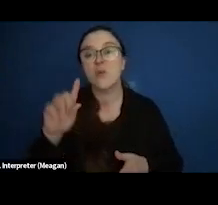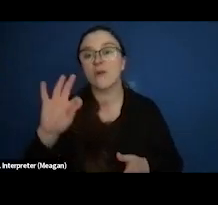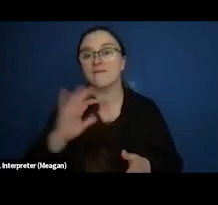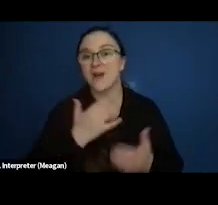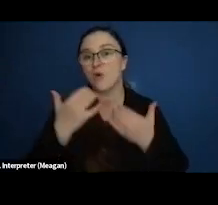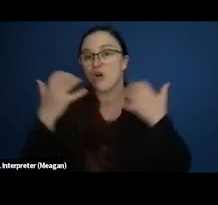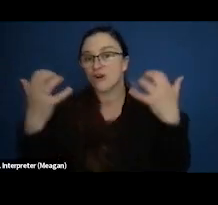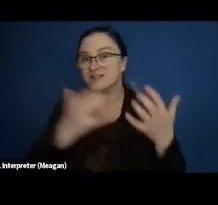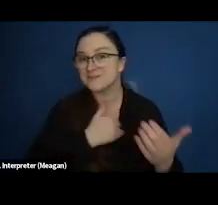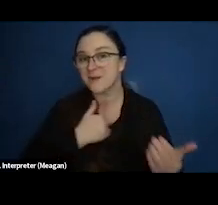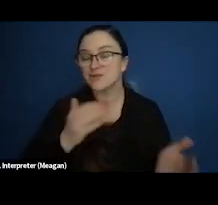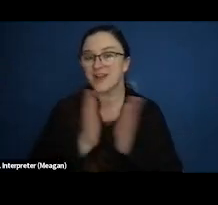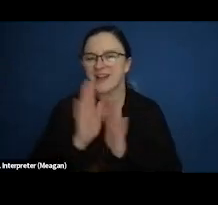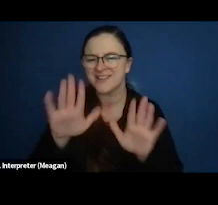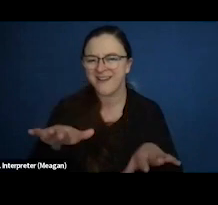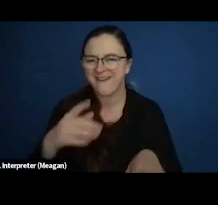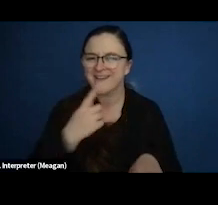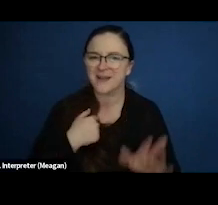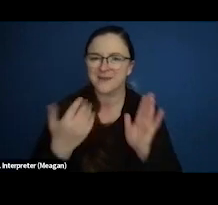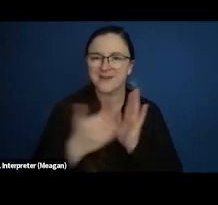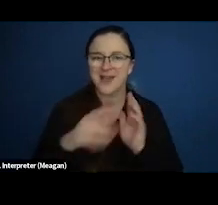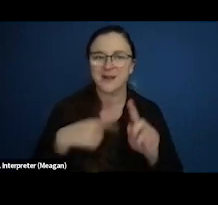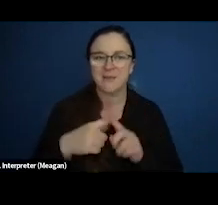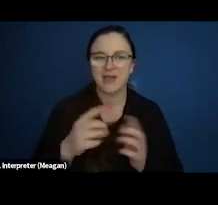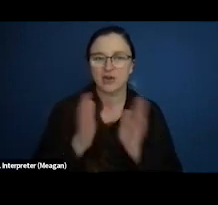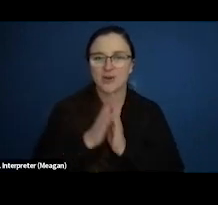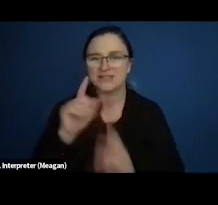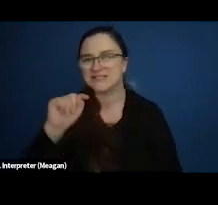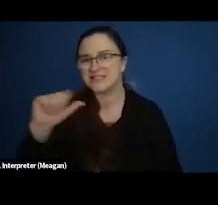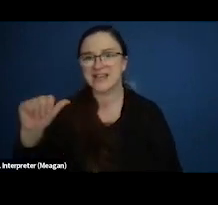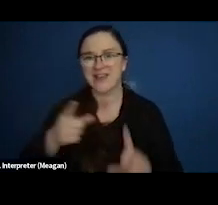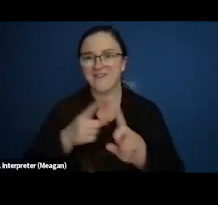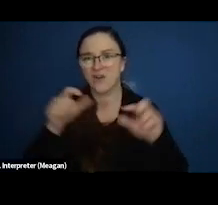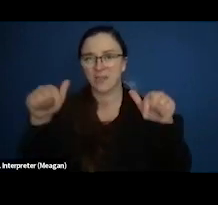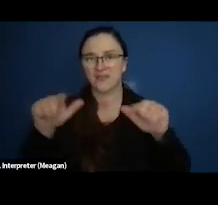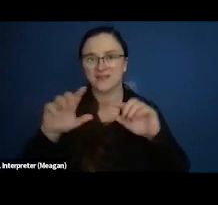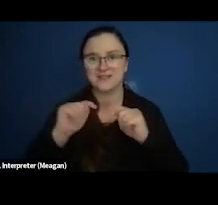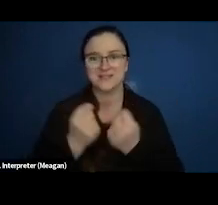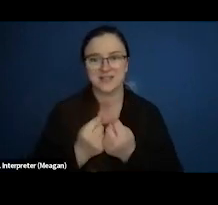"Hey, tell me again about this requesting TA from this team, from the SAMHSA team."